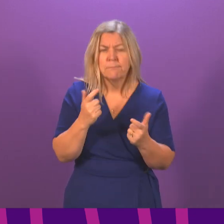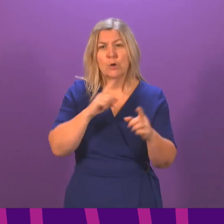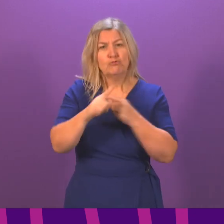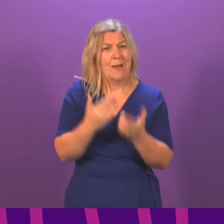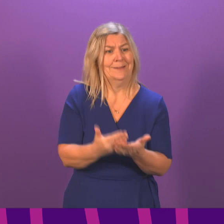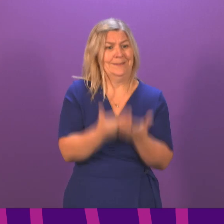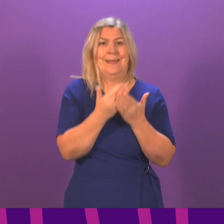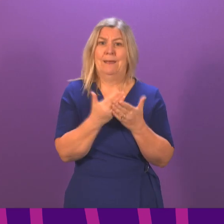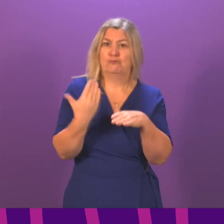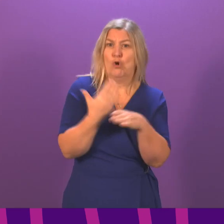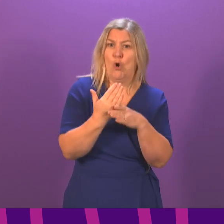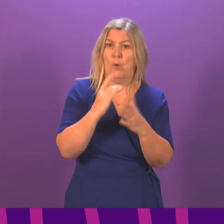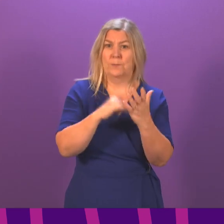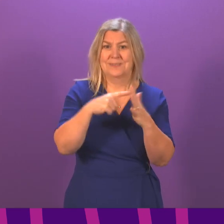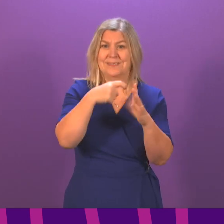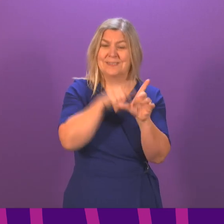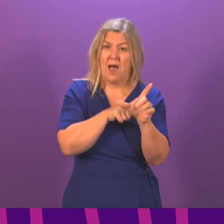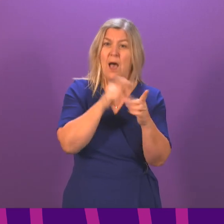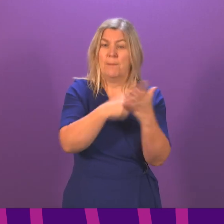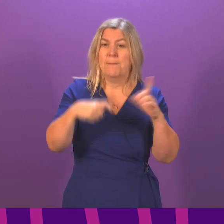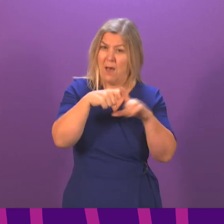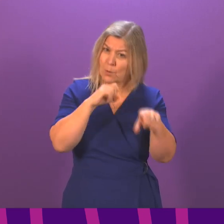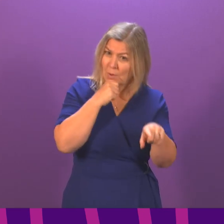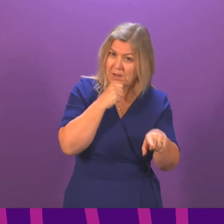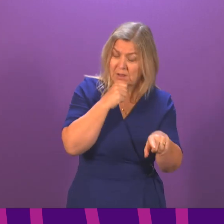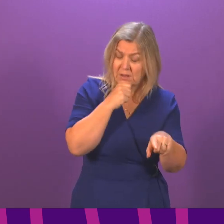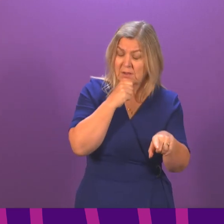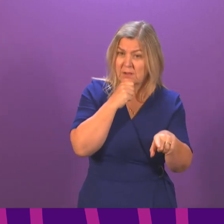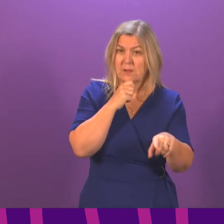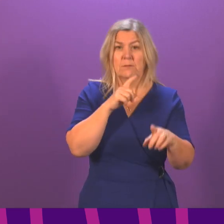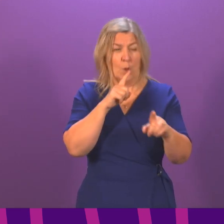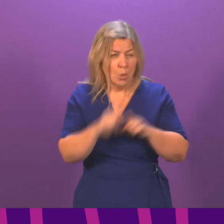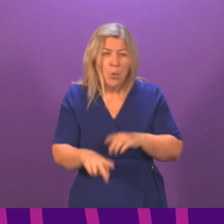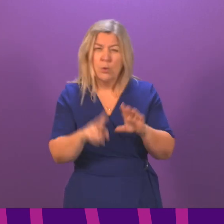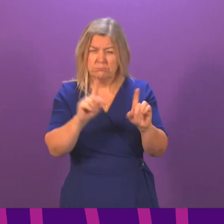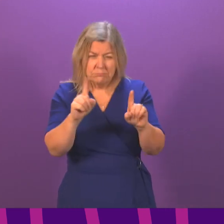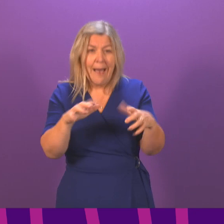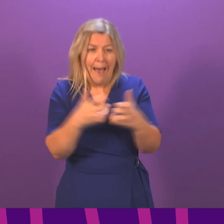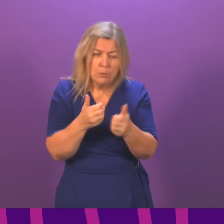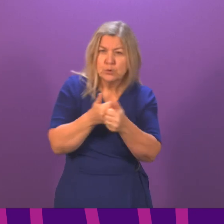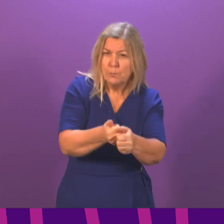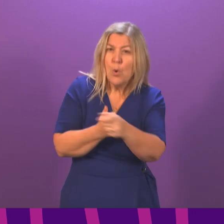at Skypark, and will it give an assurance that it will provide substantial and tangible